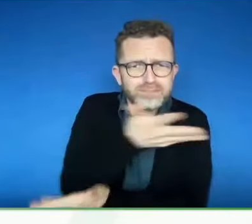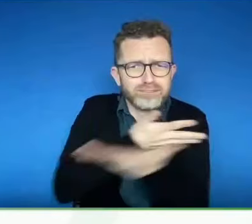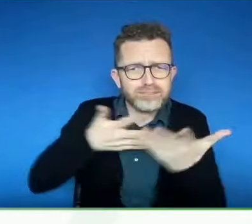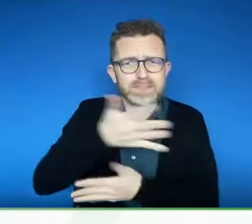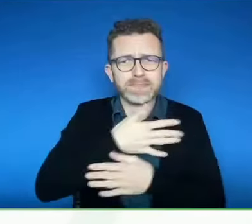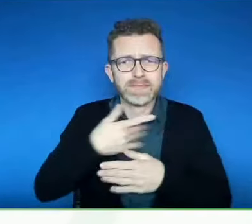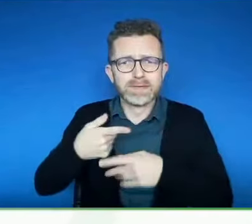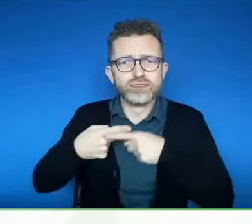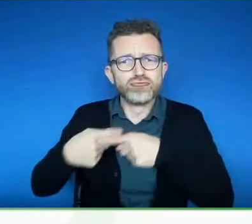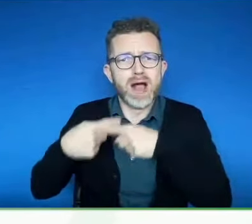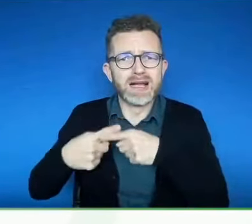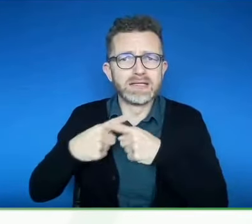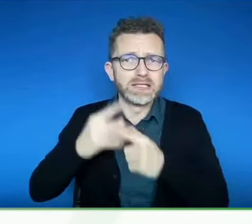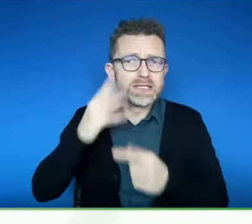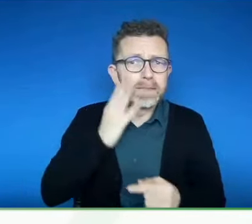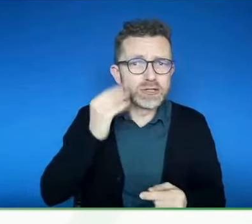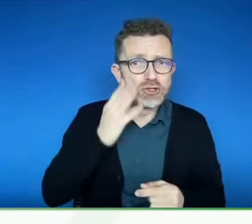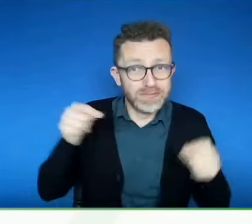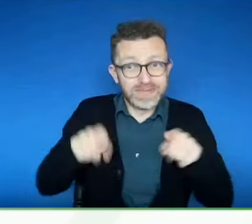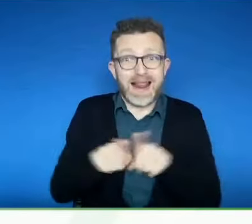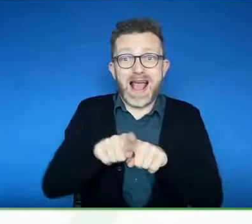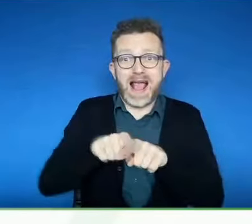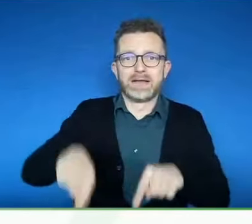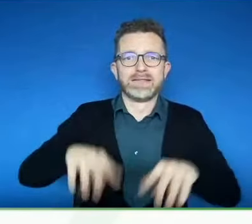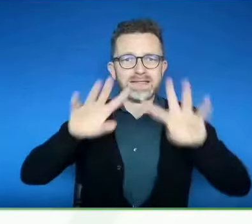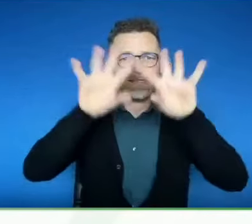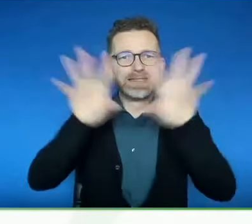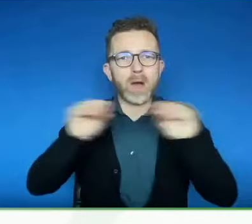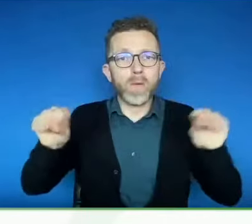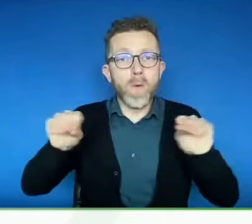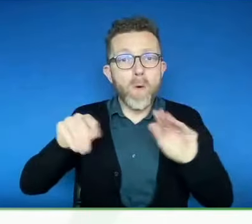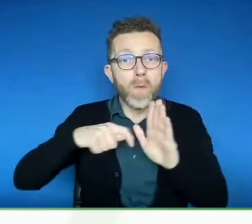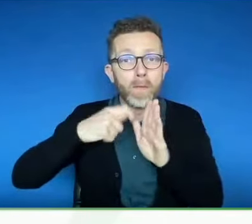five or something, a little more… Since you have almost a full room,